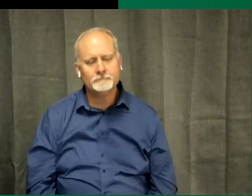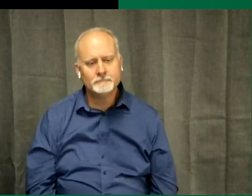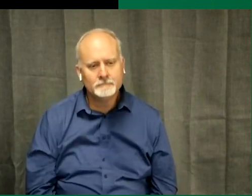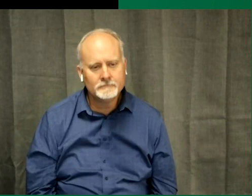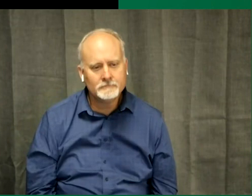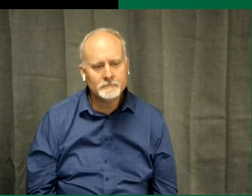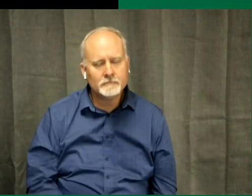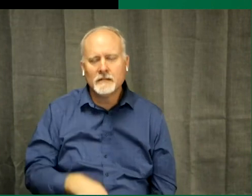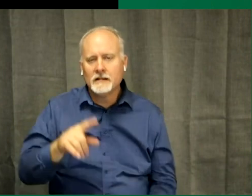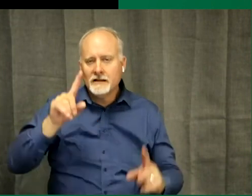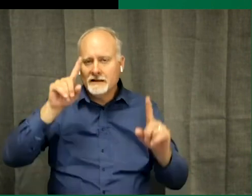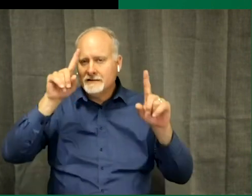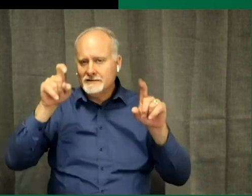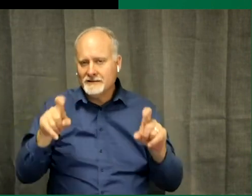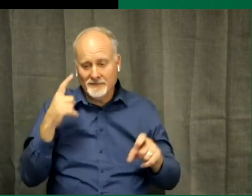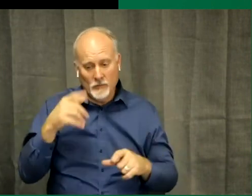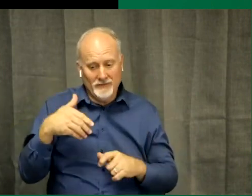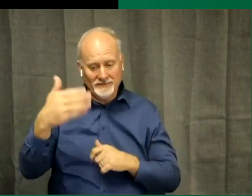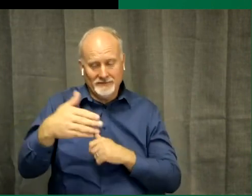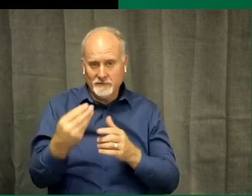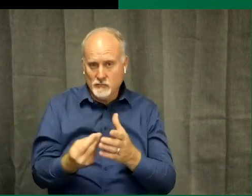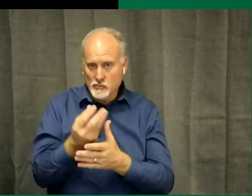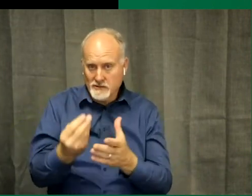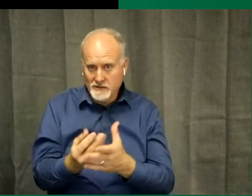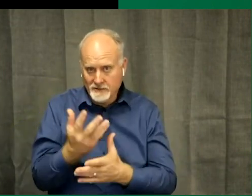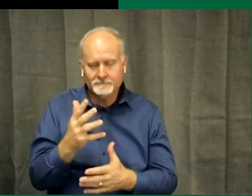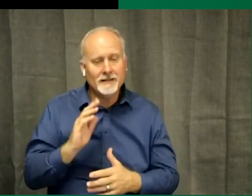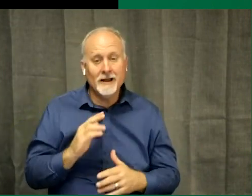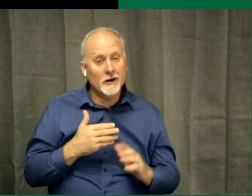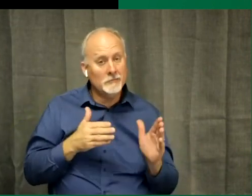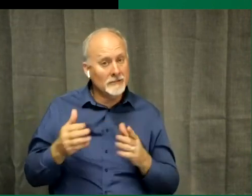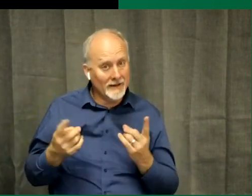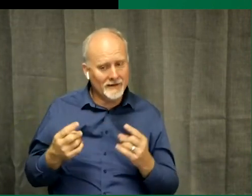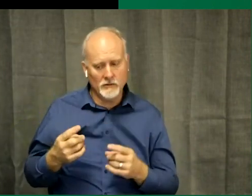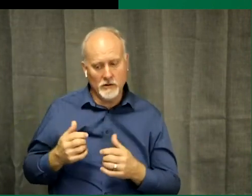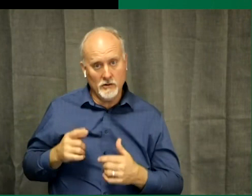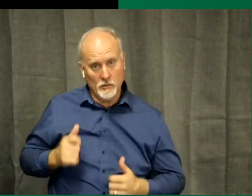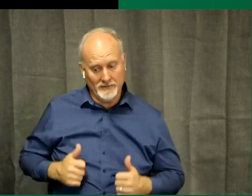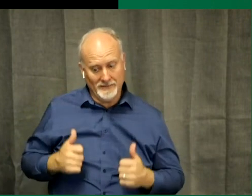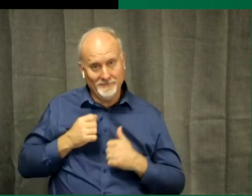testing for the spring the plan is that residential students will test during move in